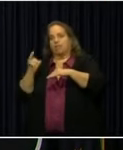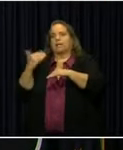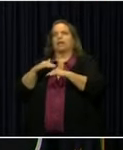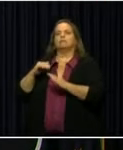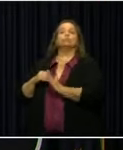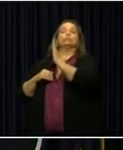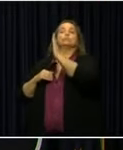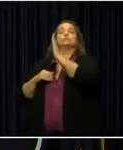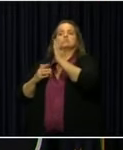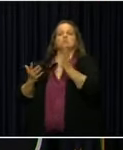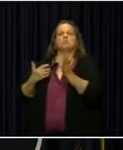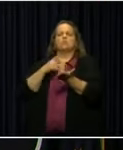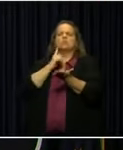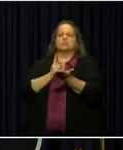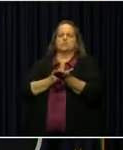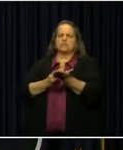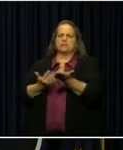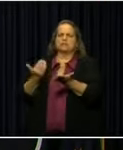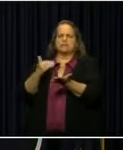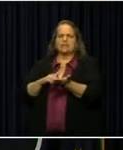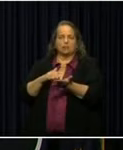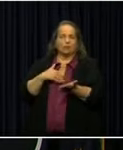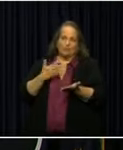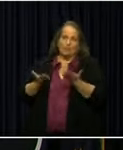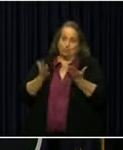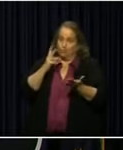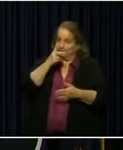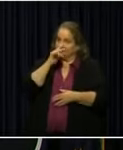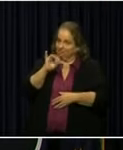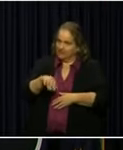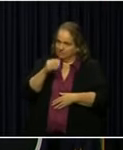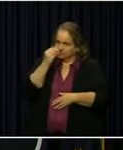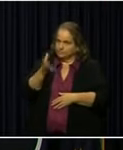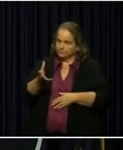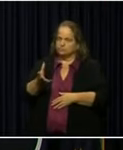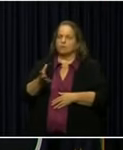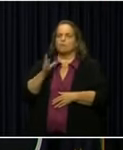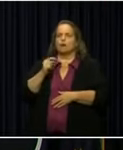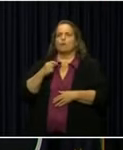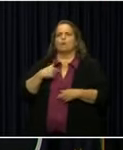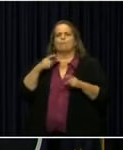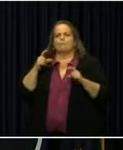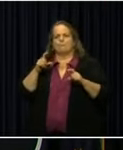NO STATE IS TESTING RIGHT NOW WITH A FREQUENCY OVER AND OVER AND OVER THAT NO STATE IS ABLE TO DO RIGHT NOW.